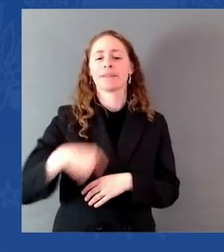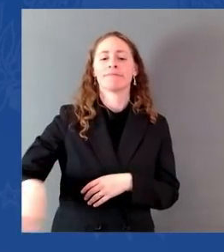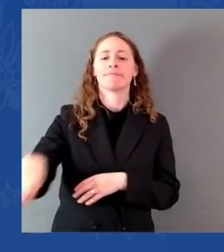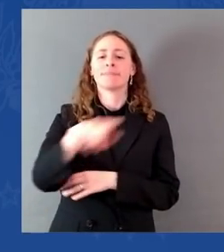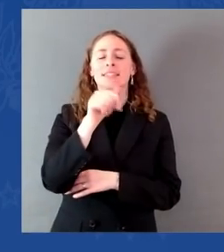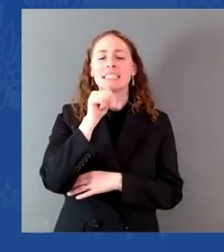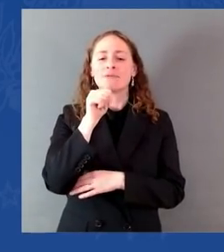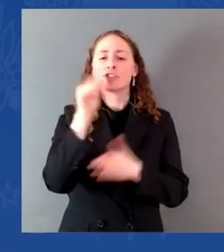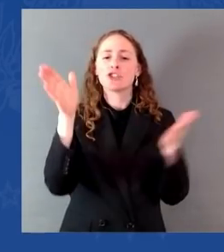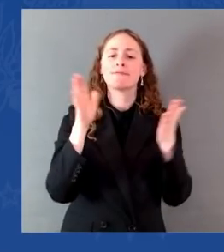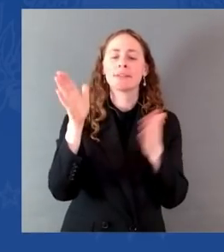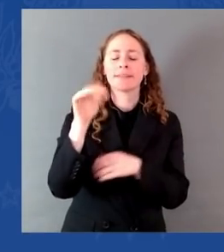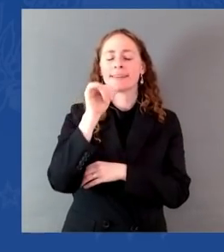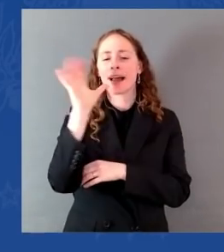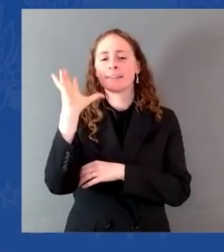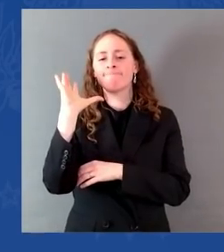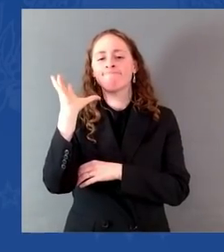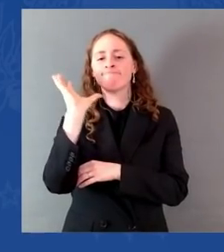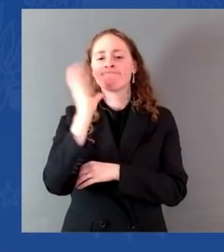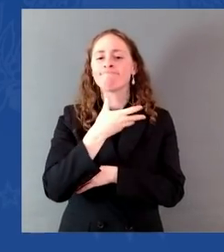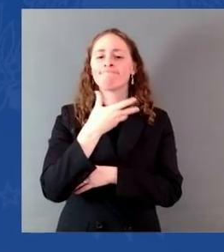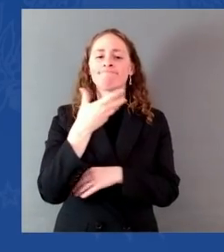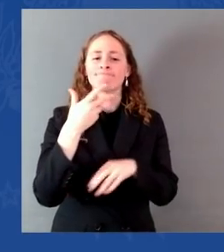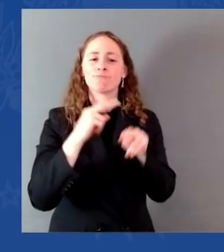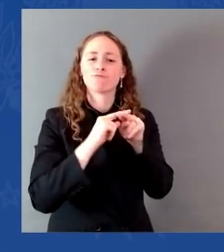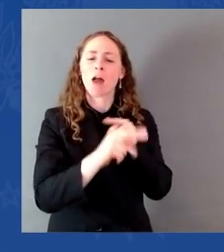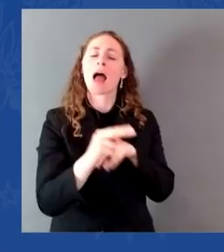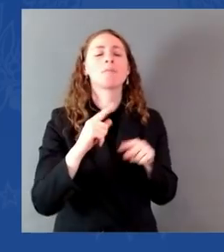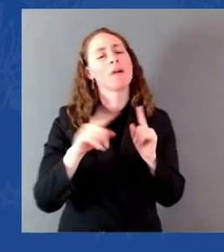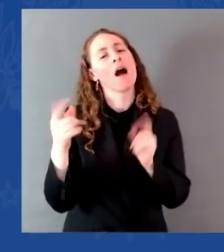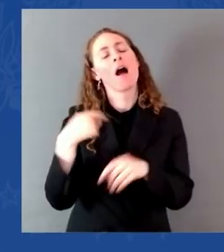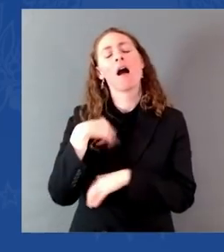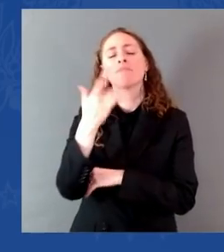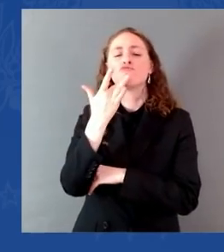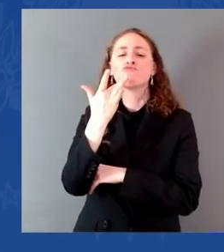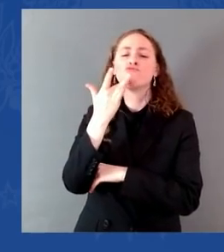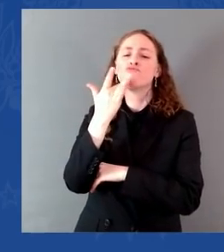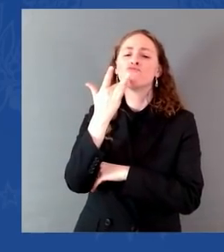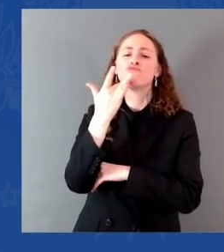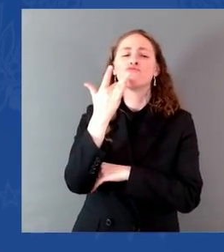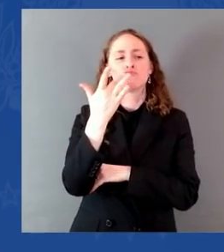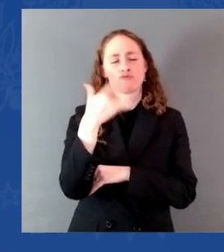And one of the conductors I've known for years walked up and grabbed me. He said, "Joey, baby!" And grabbed my cheek.